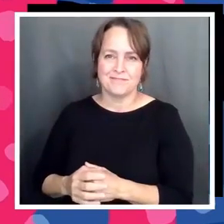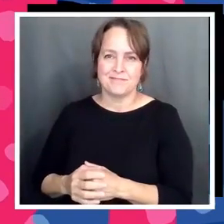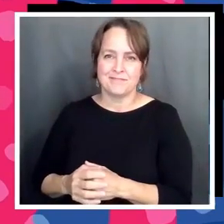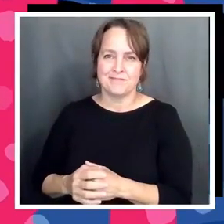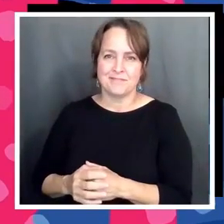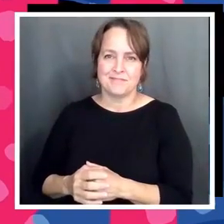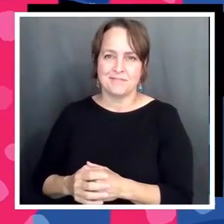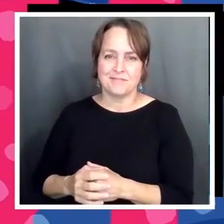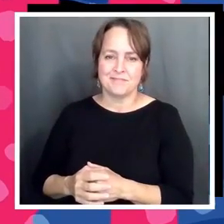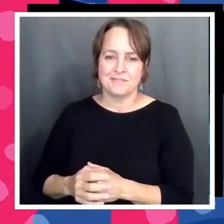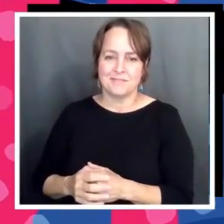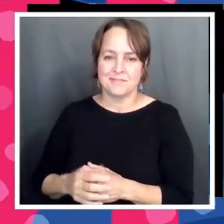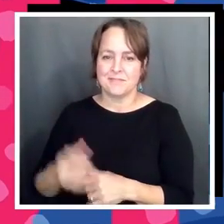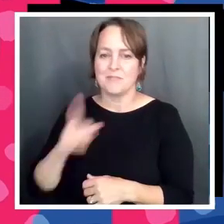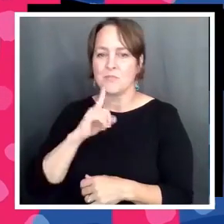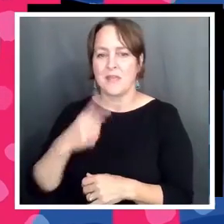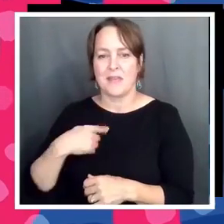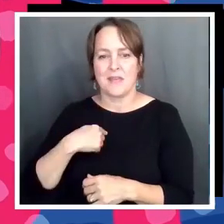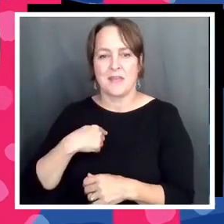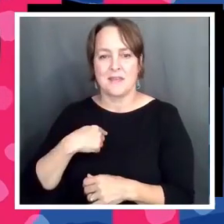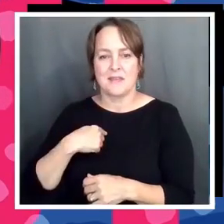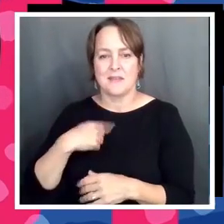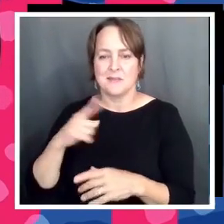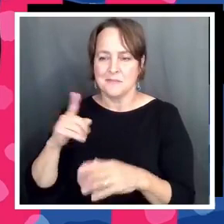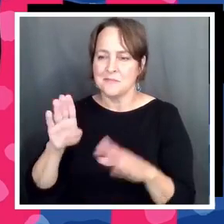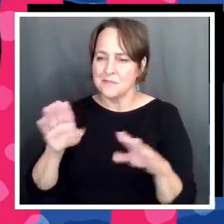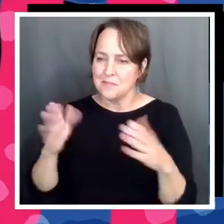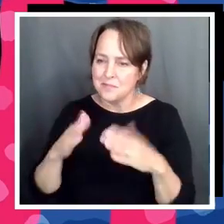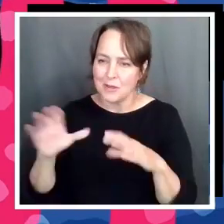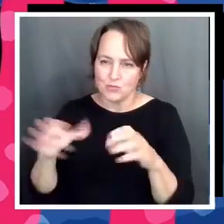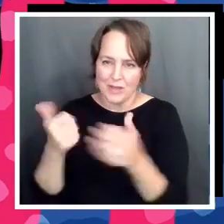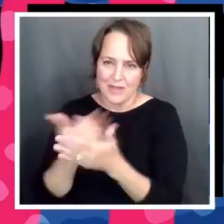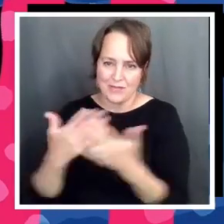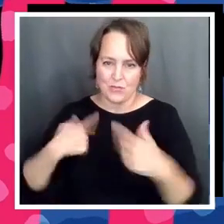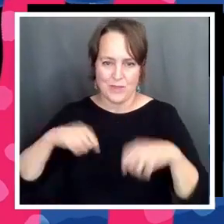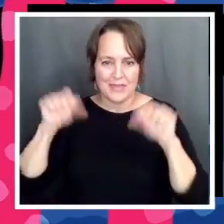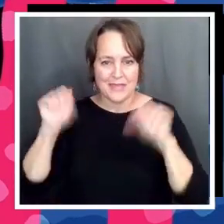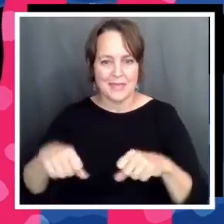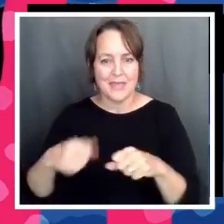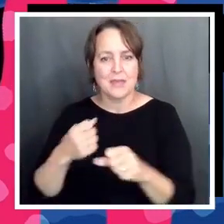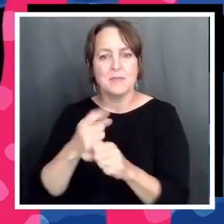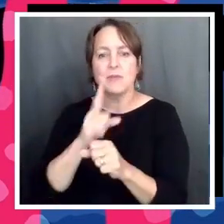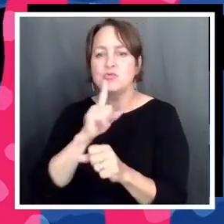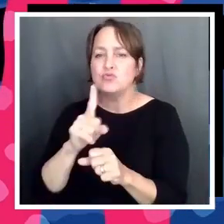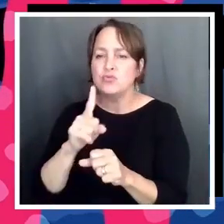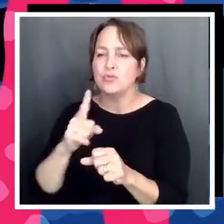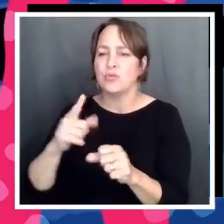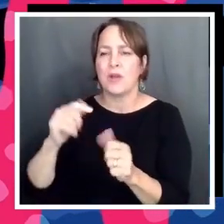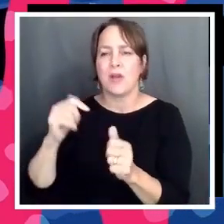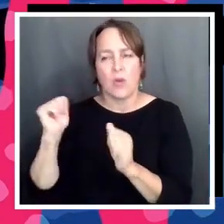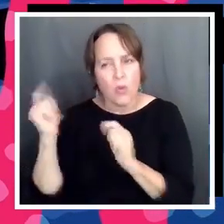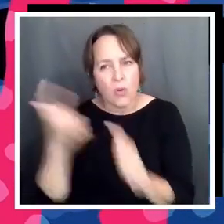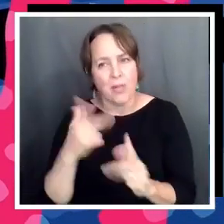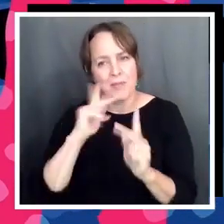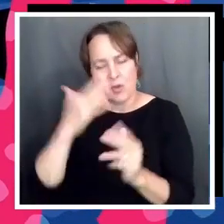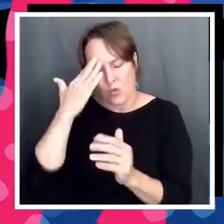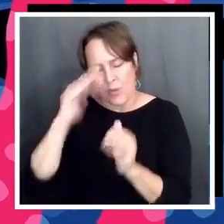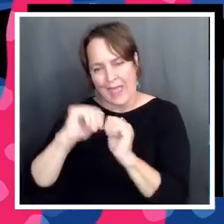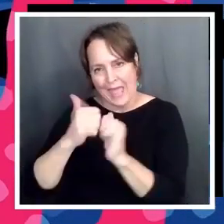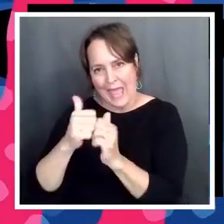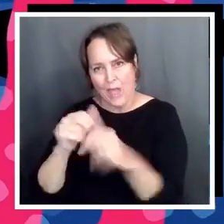THANK YOU BOTH SO MUCH FOR